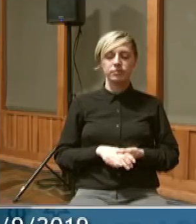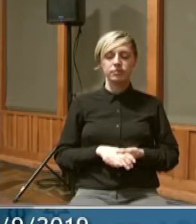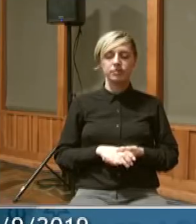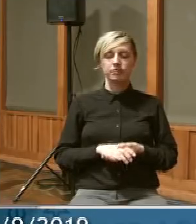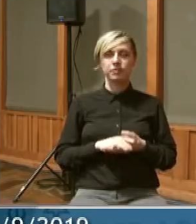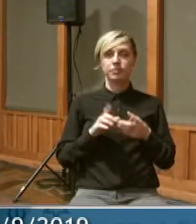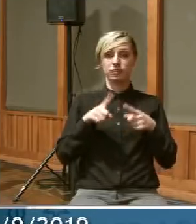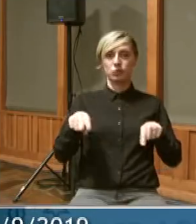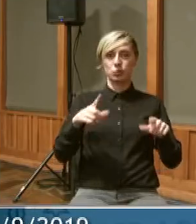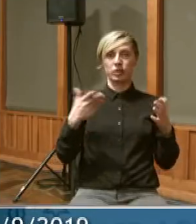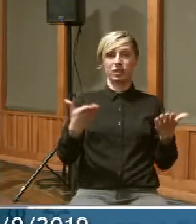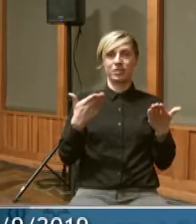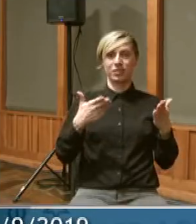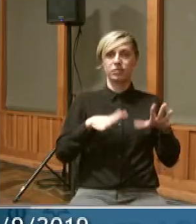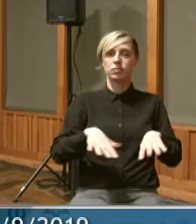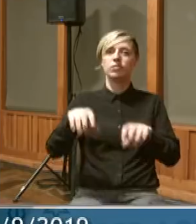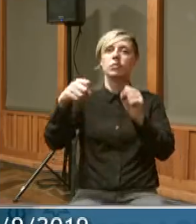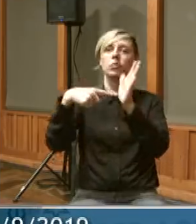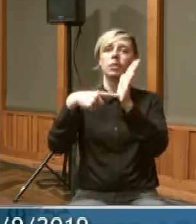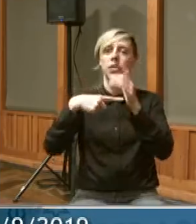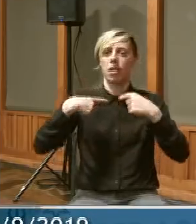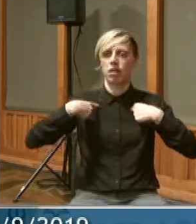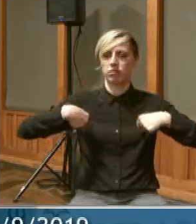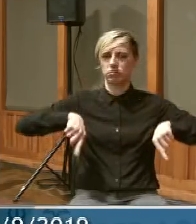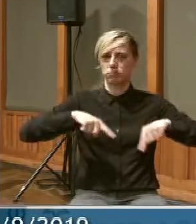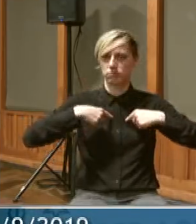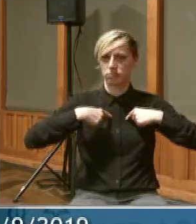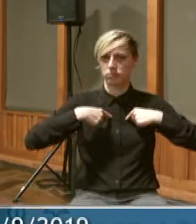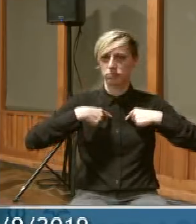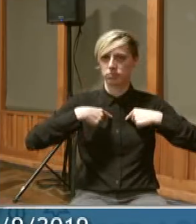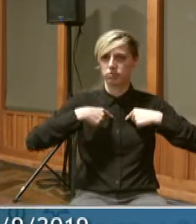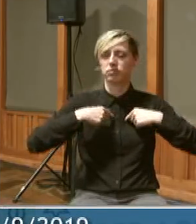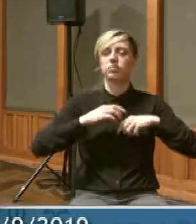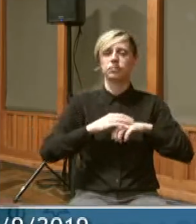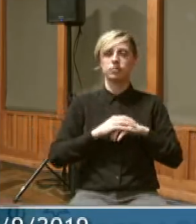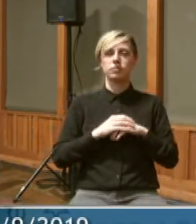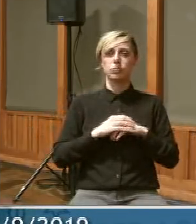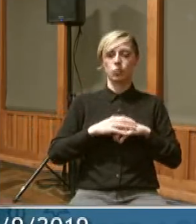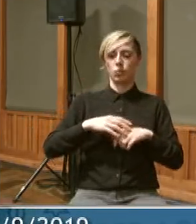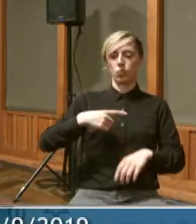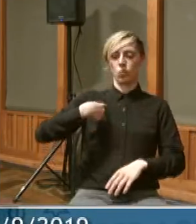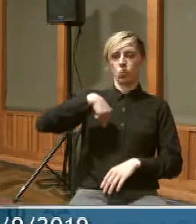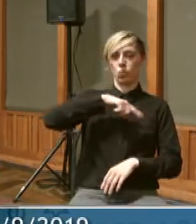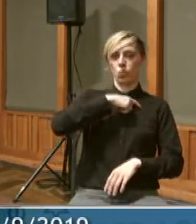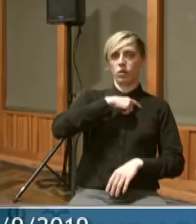I NEED YOU TO LOOK AT THE FACT